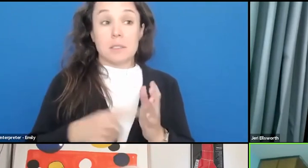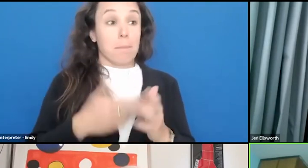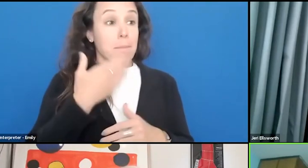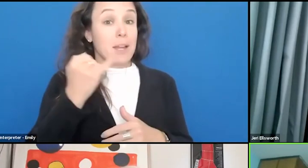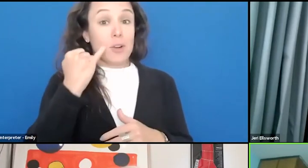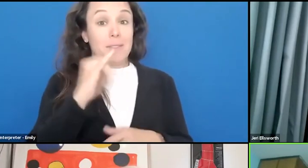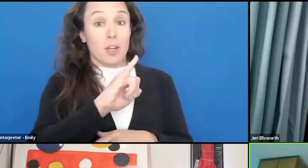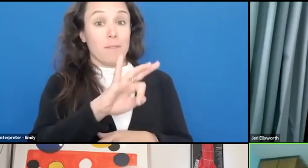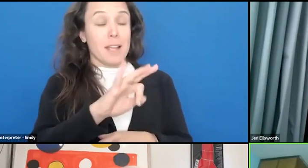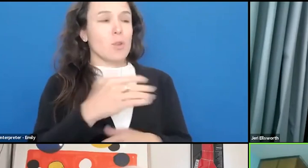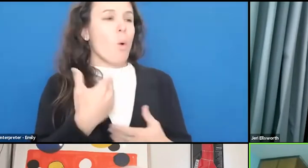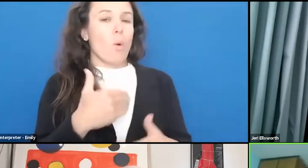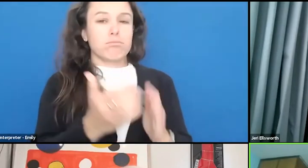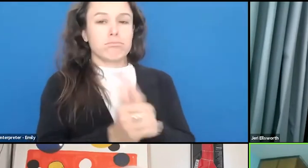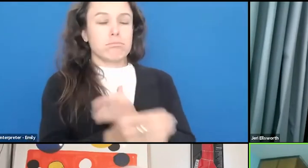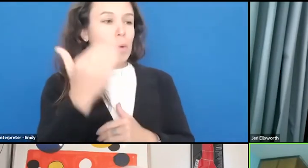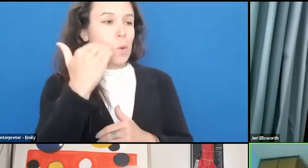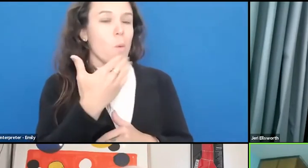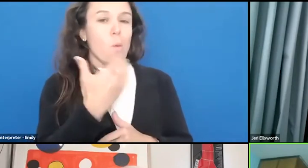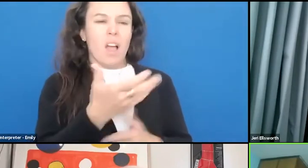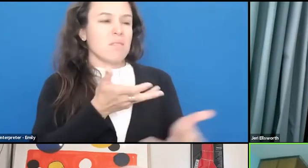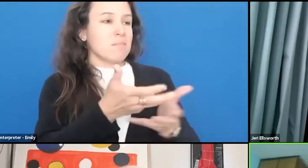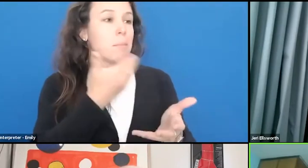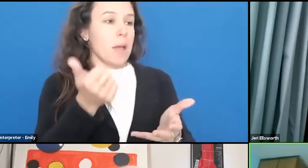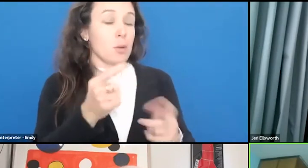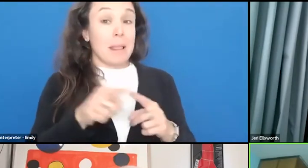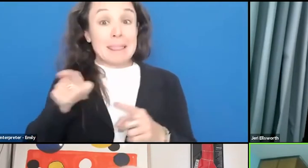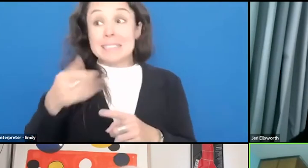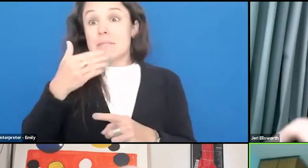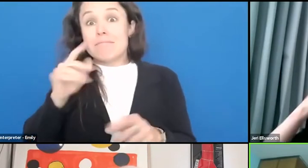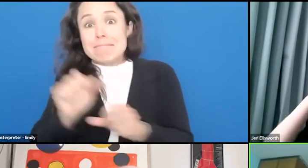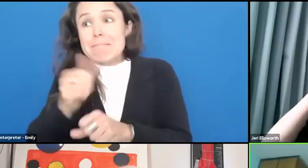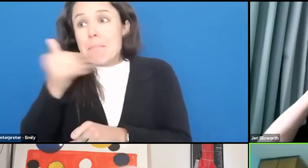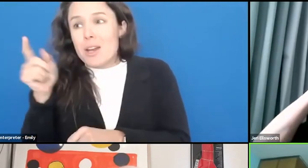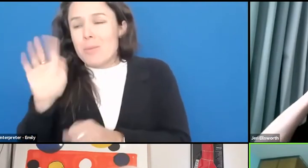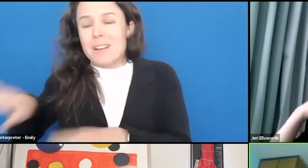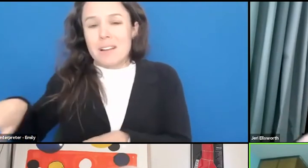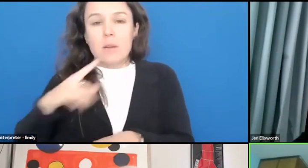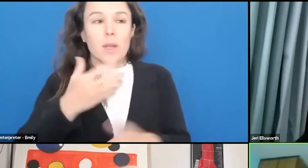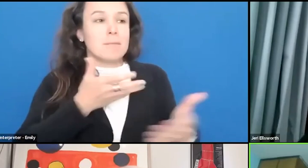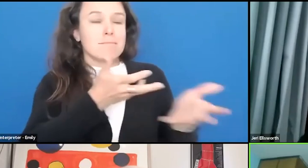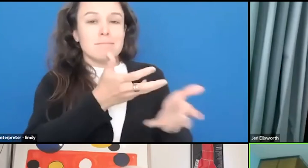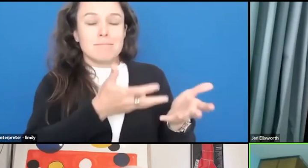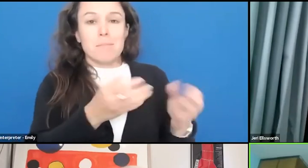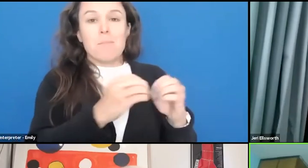than ones that could be better. And so that's an issue, but the thing is we're building different